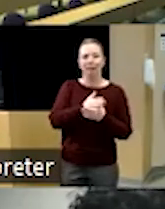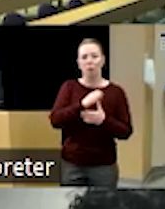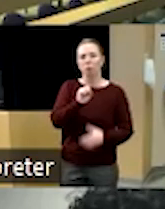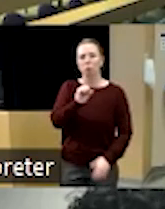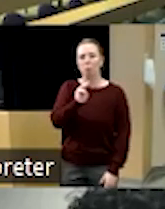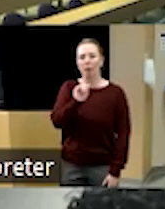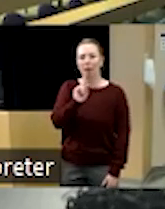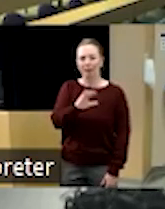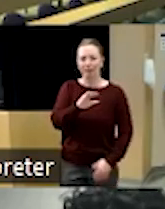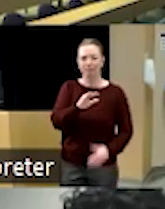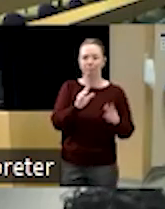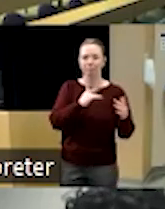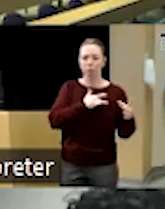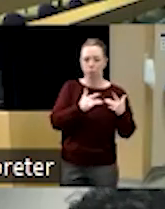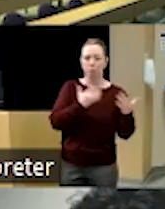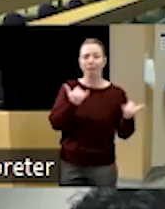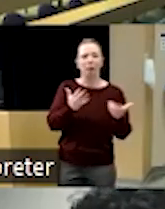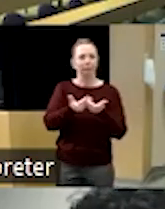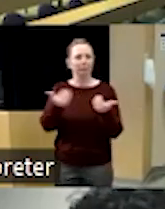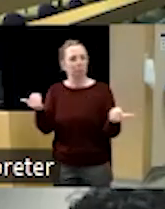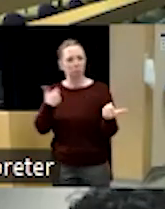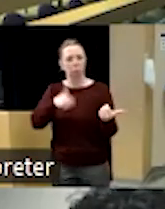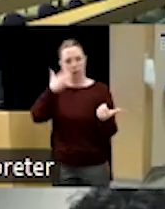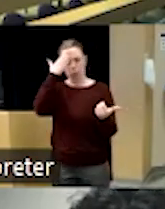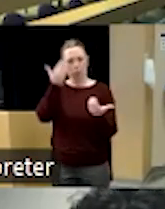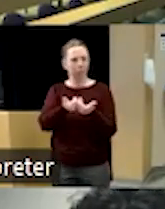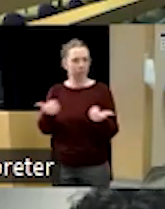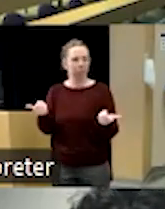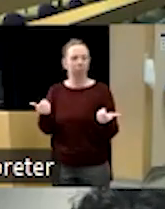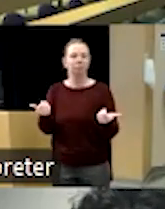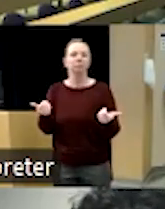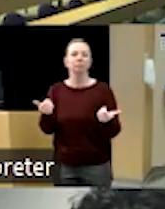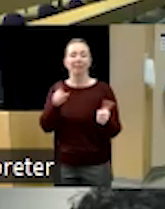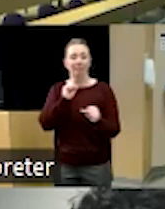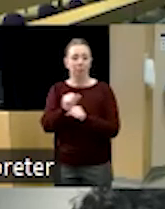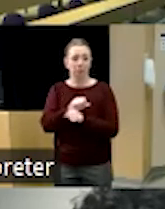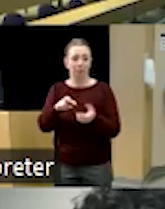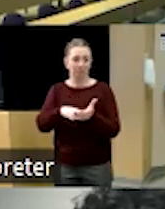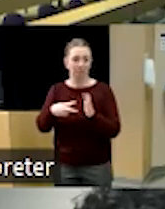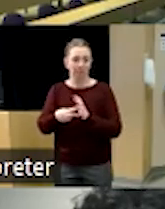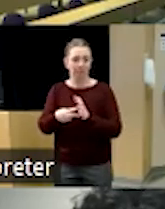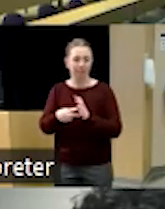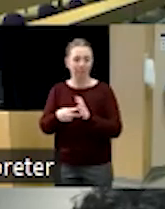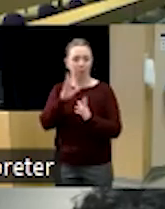or a separate entity and what it actually means is that there's continuous or recurrent pain for more